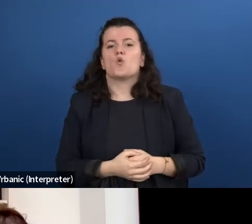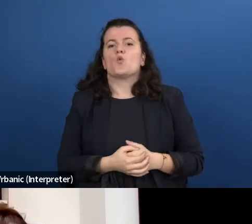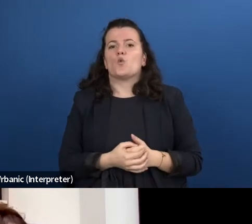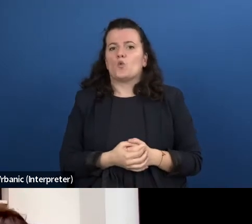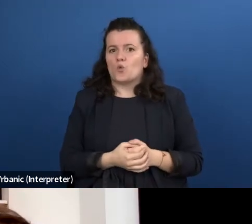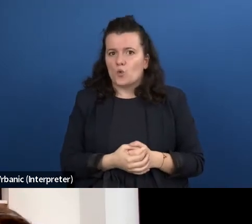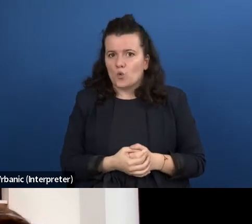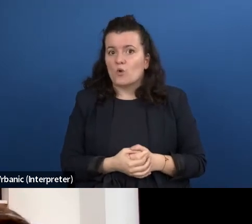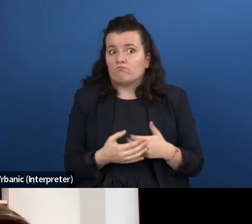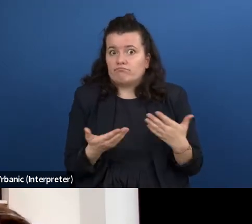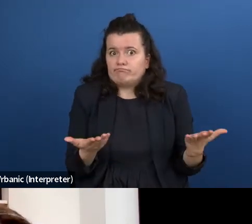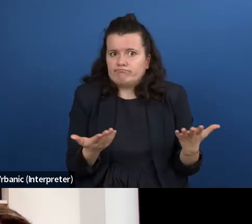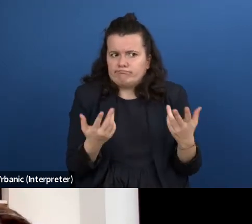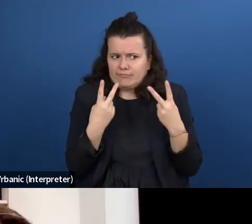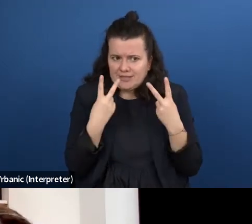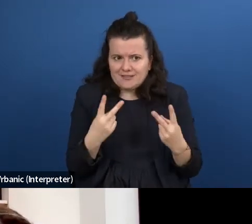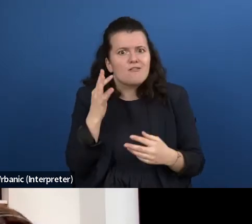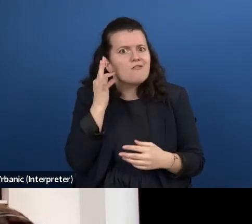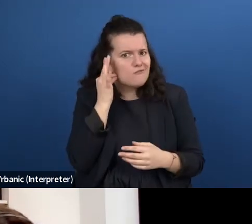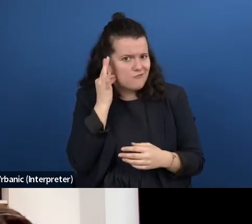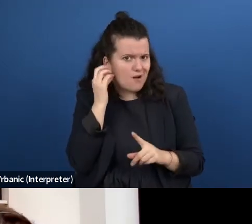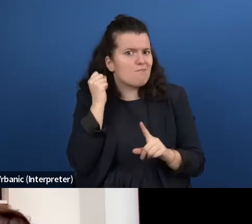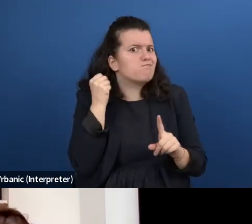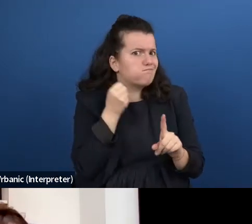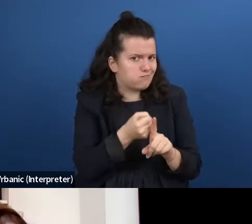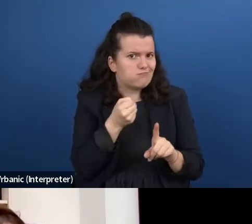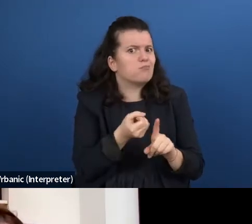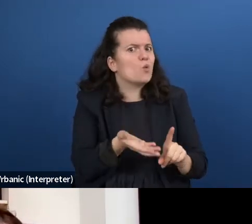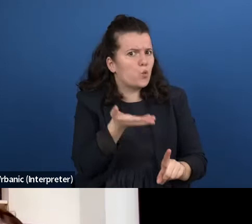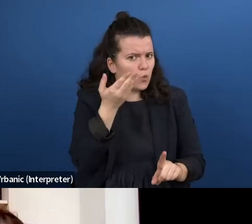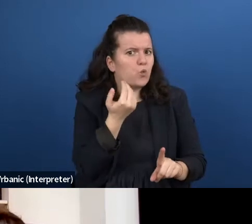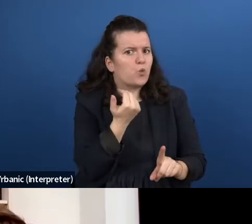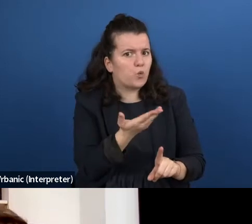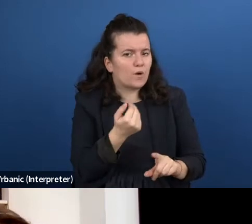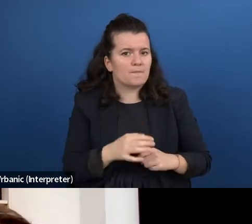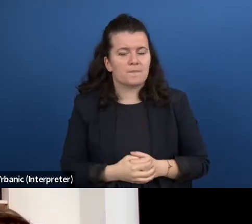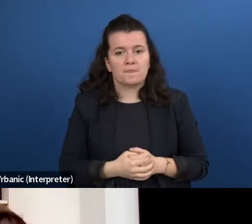on the prevalence of this violence against women with disabilities.